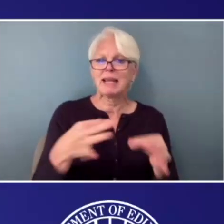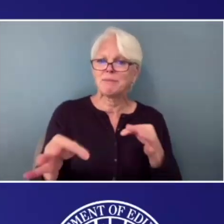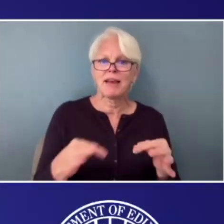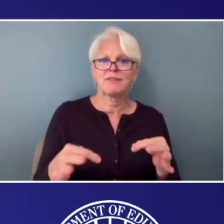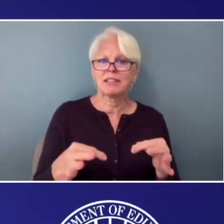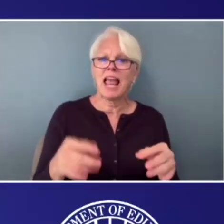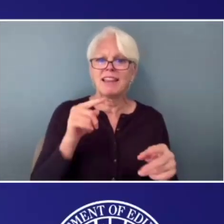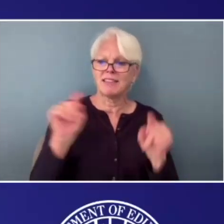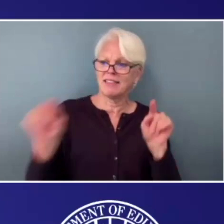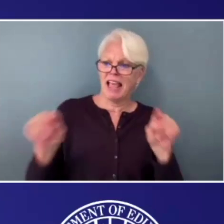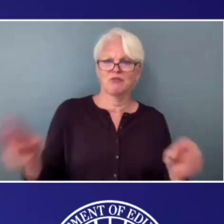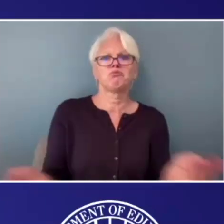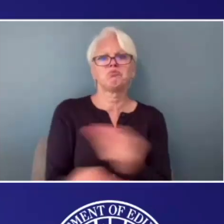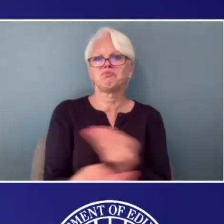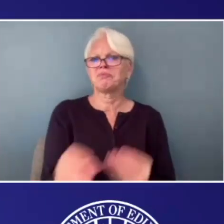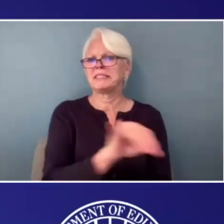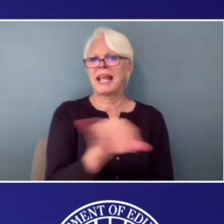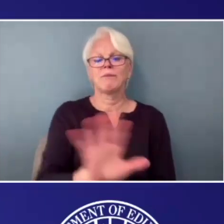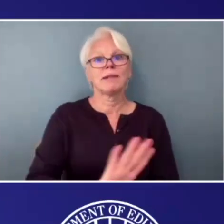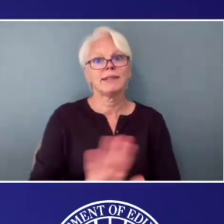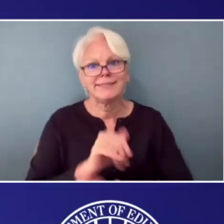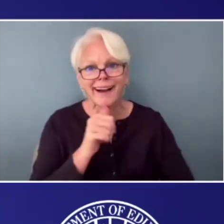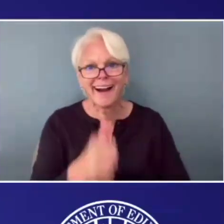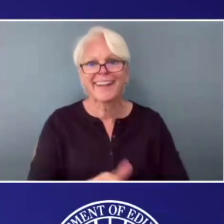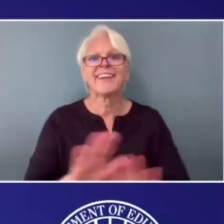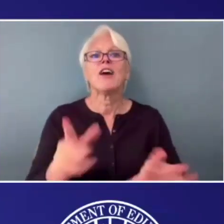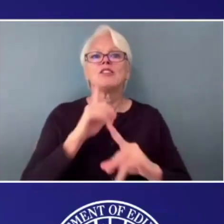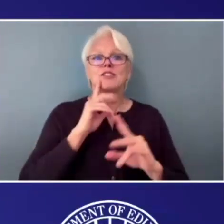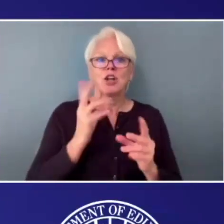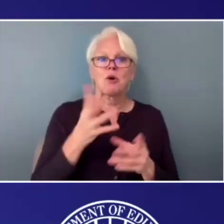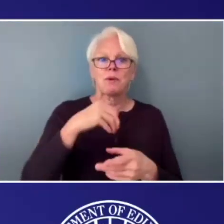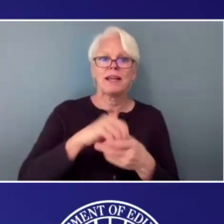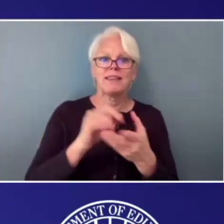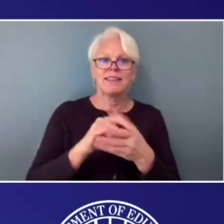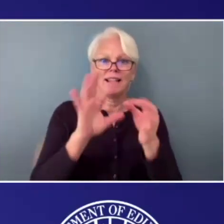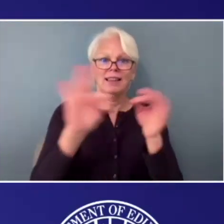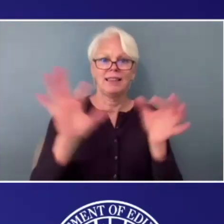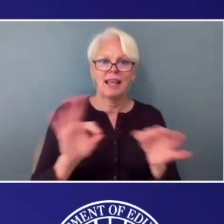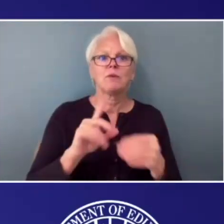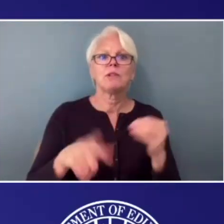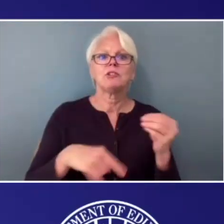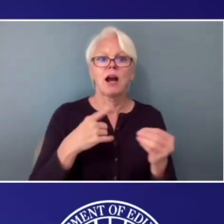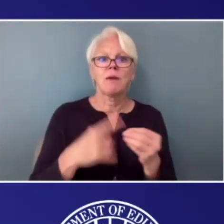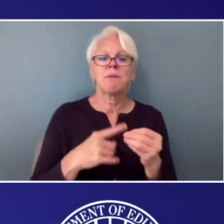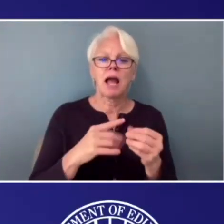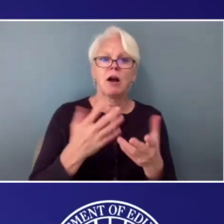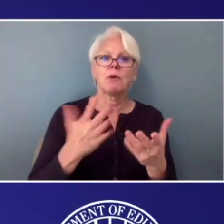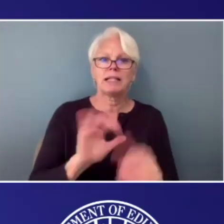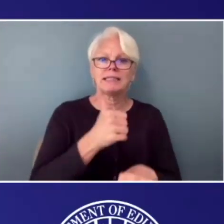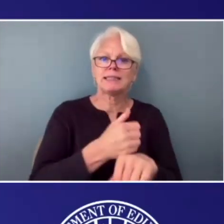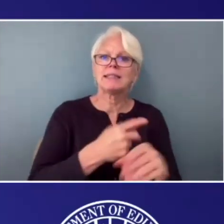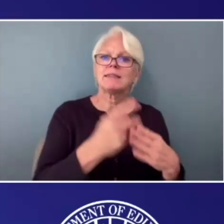We built in these definitions with or this language about, you know, existing programs and programs that the